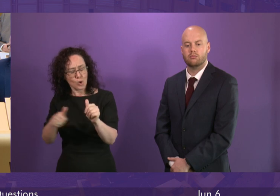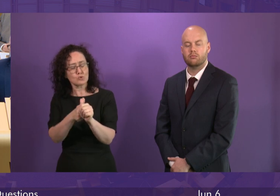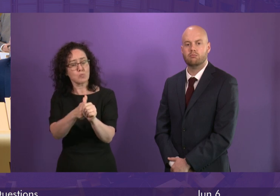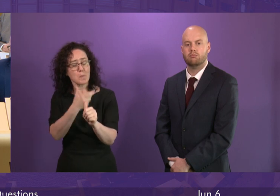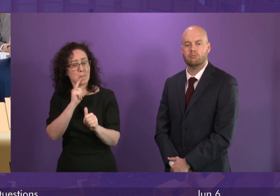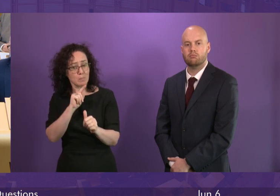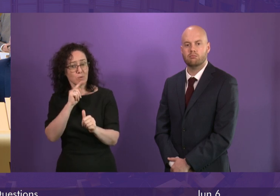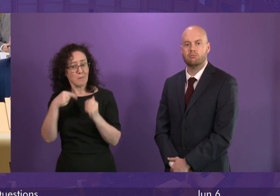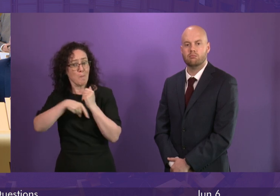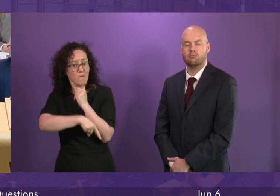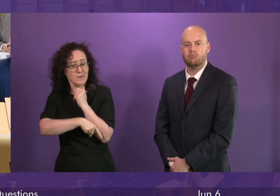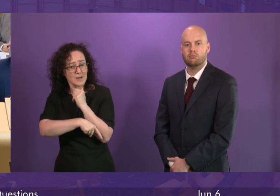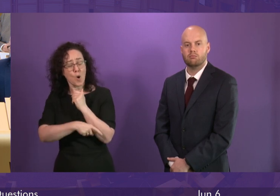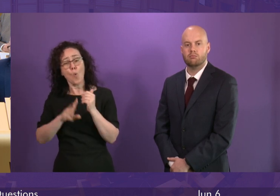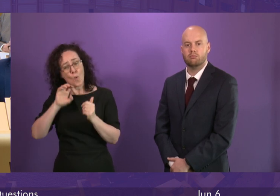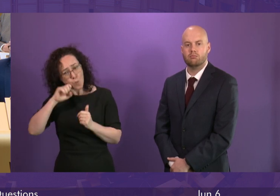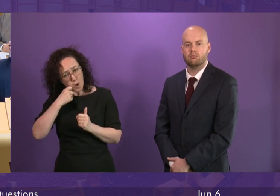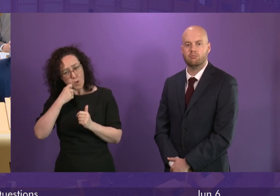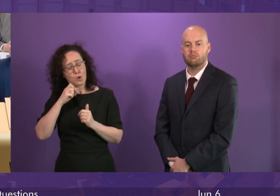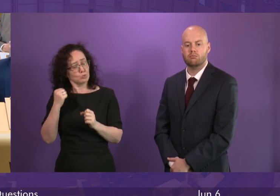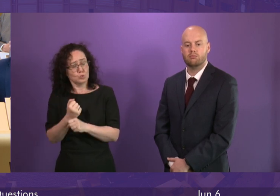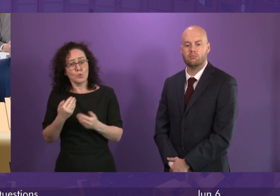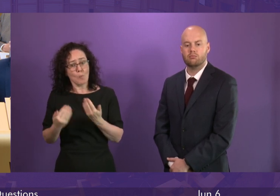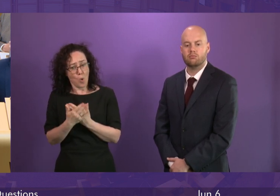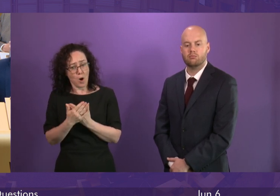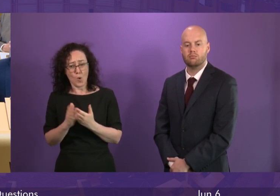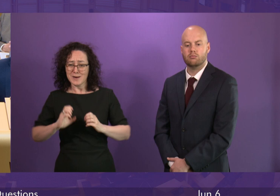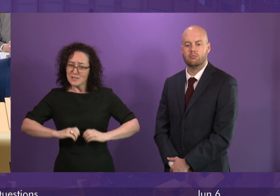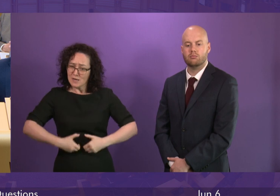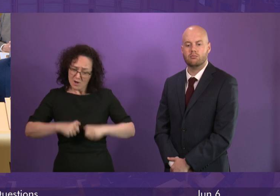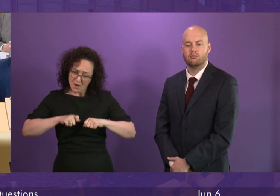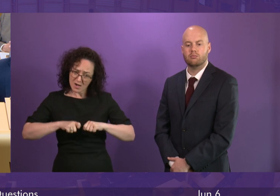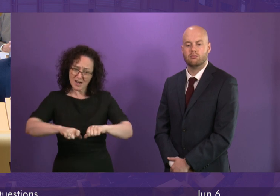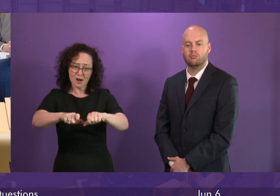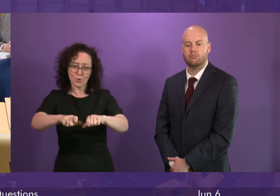are determined to do more, but we have to recognise that we are doing so under a whole